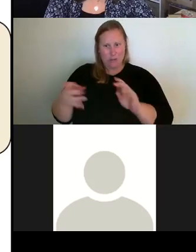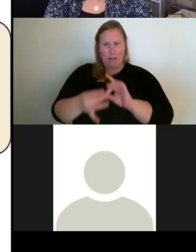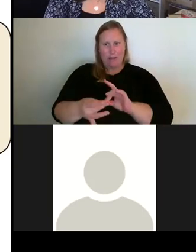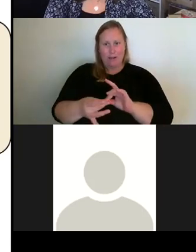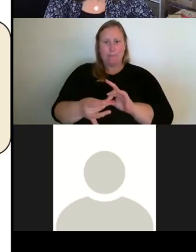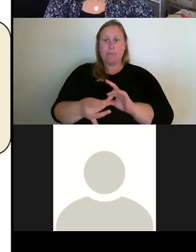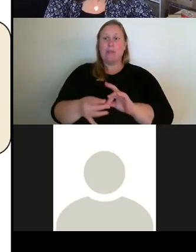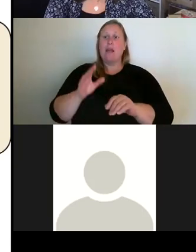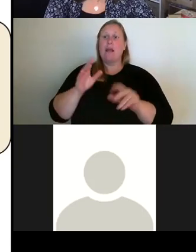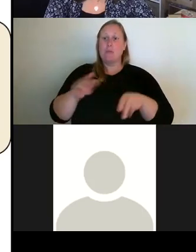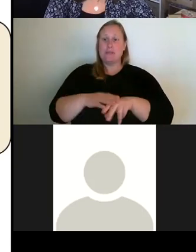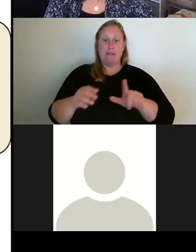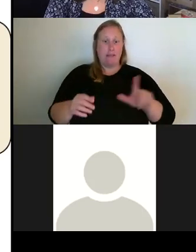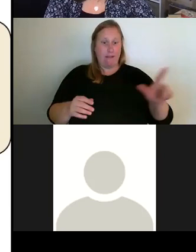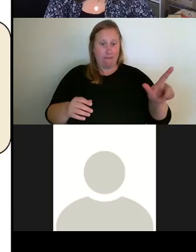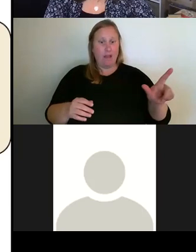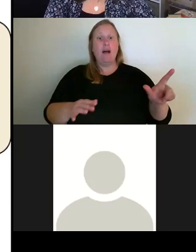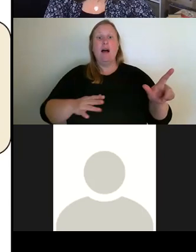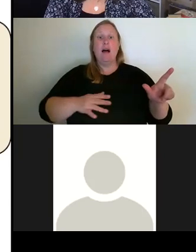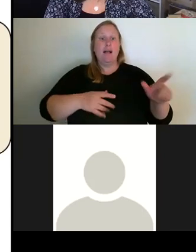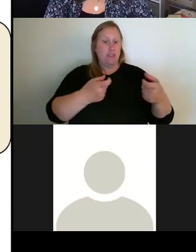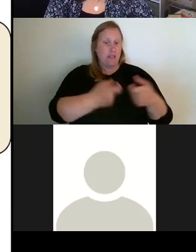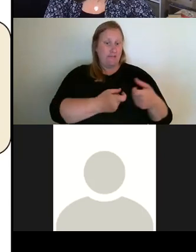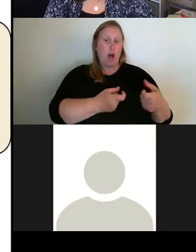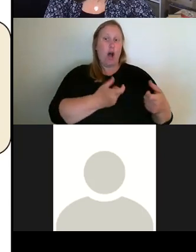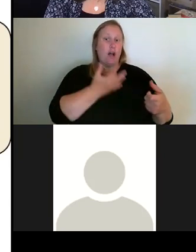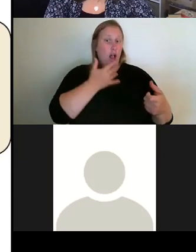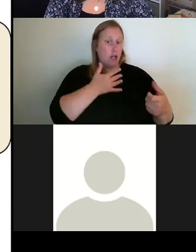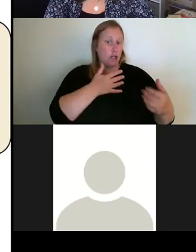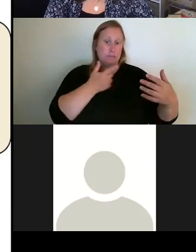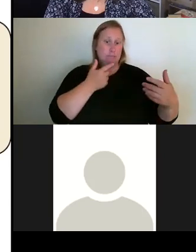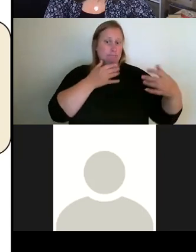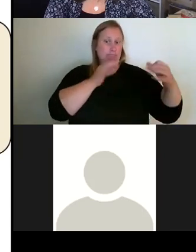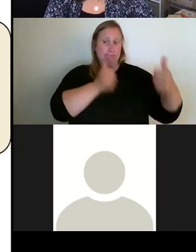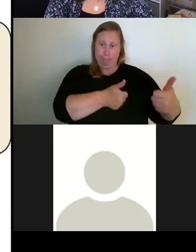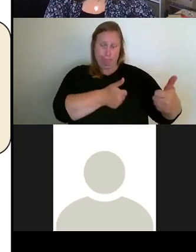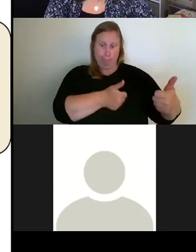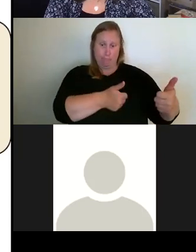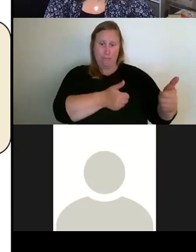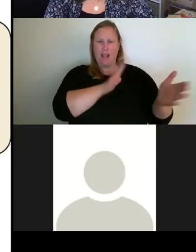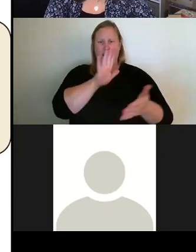The person on the left says, "The default colors work well for me." The person in the middle says, "I need white text